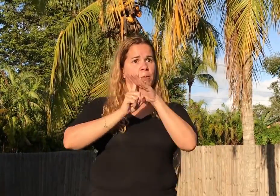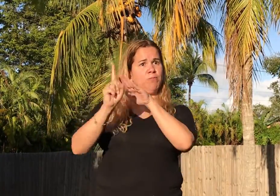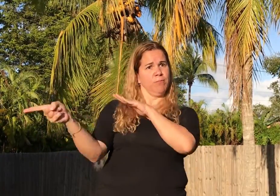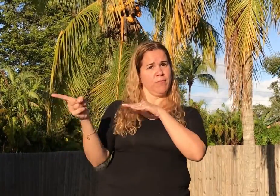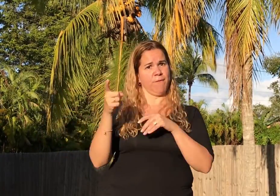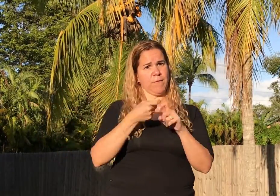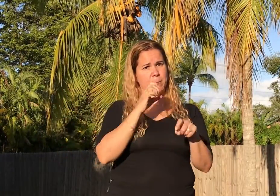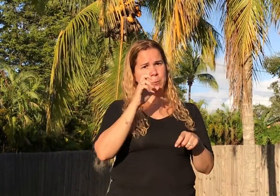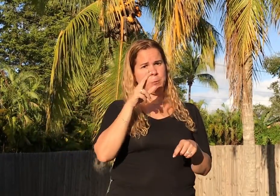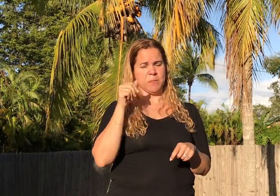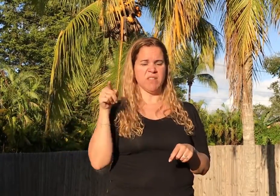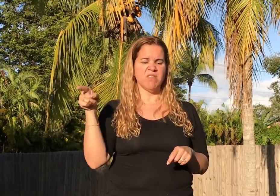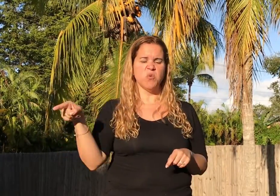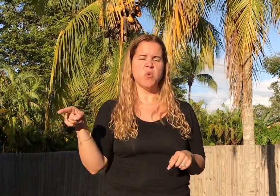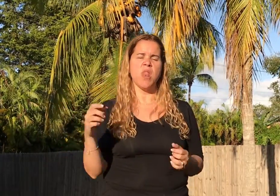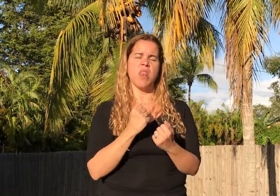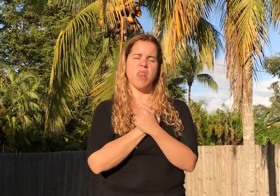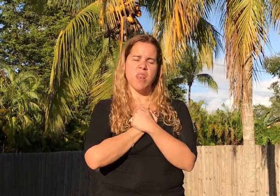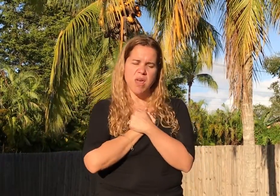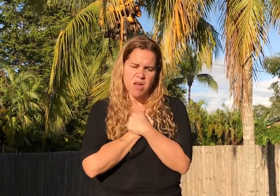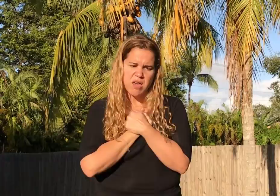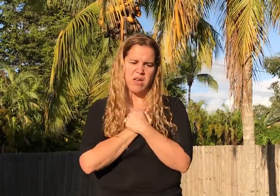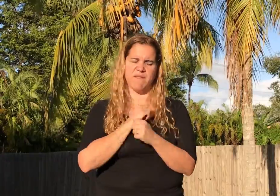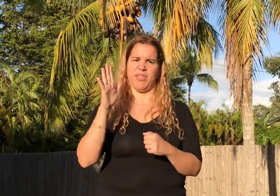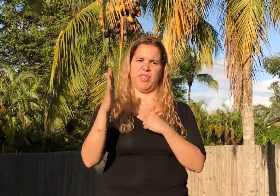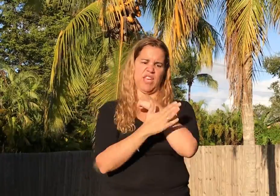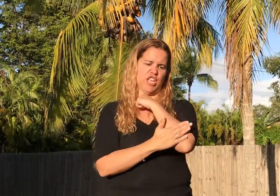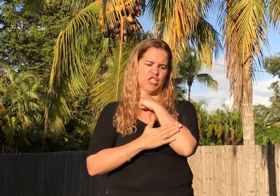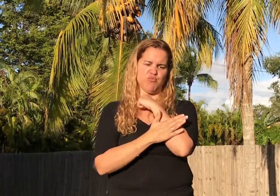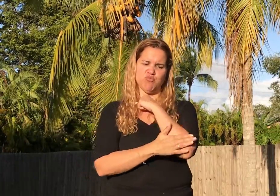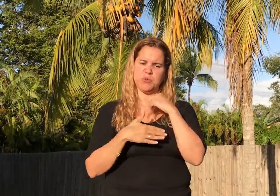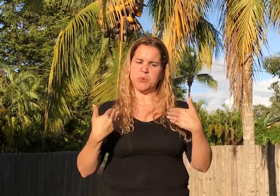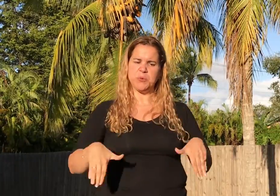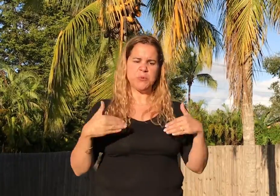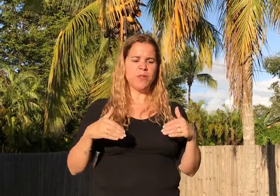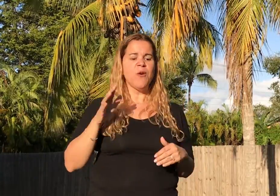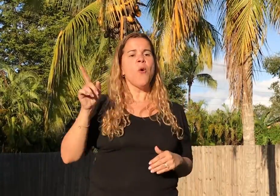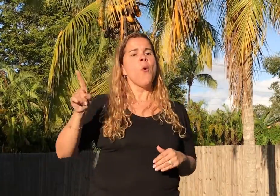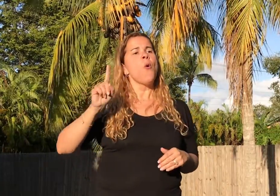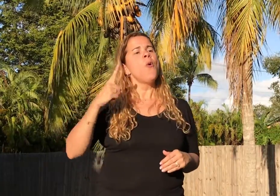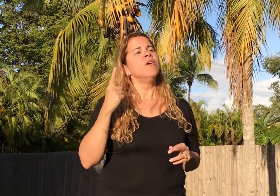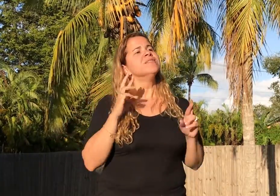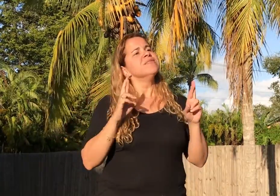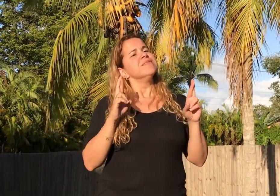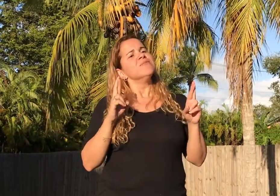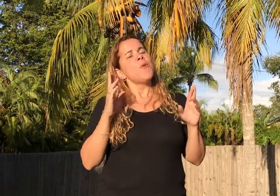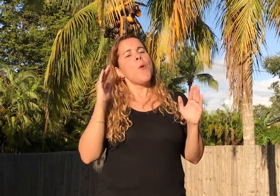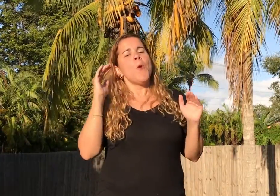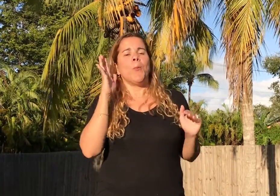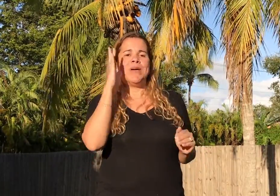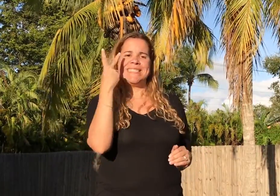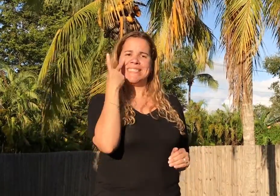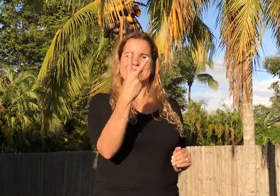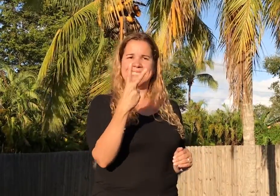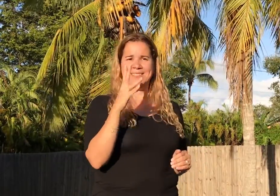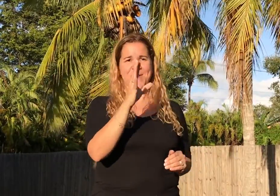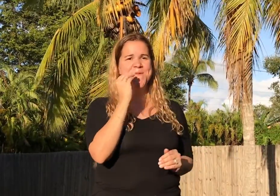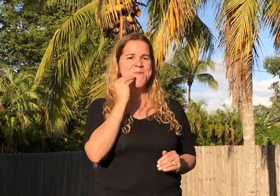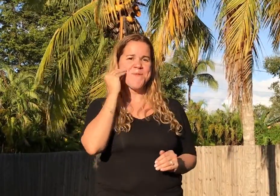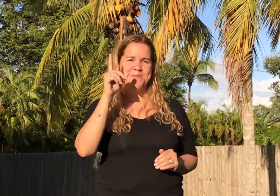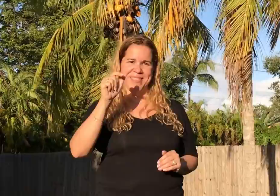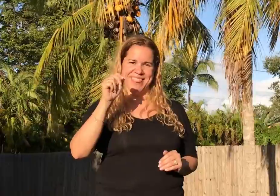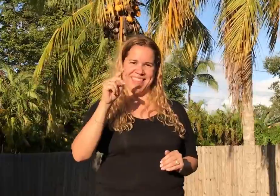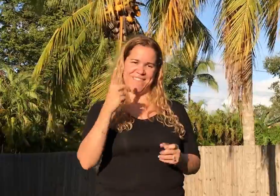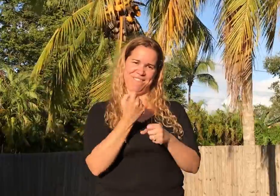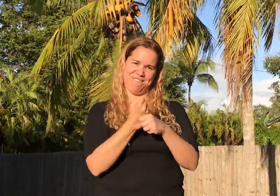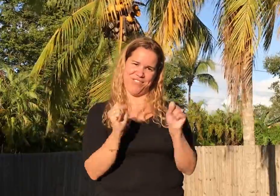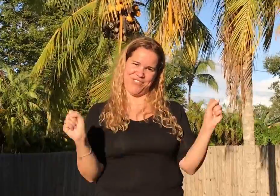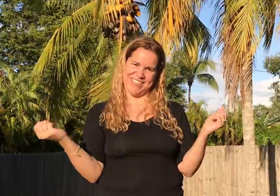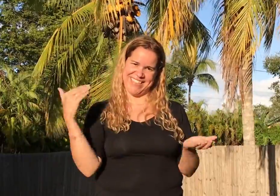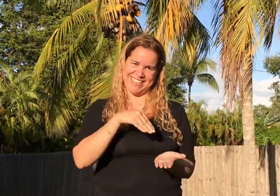was their undying love for their country, and their only wish was to see their homeland free again.